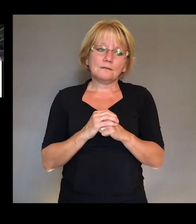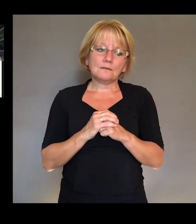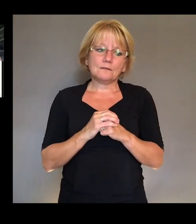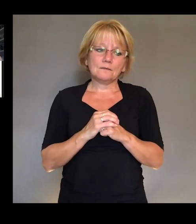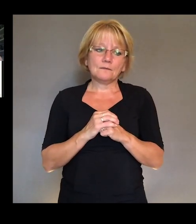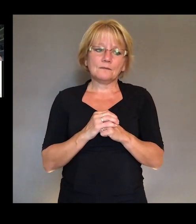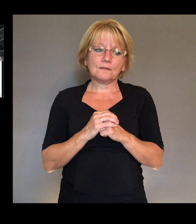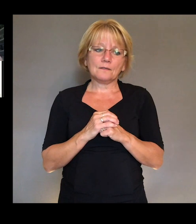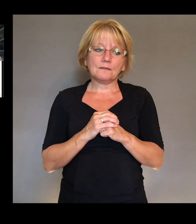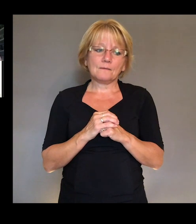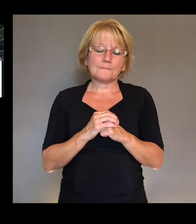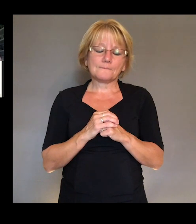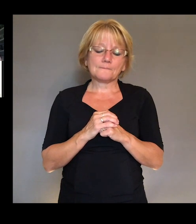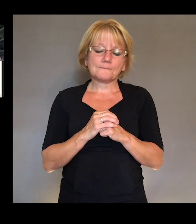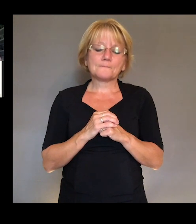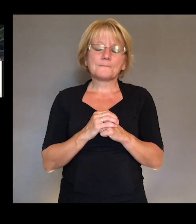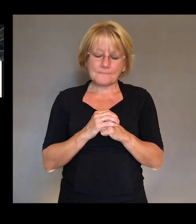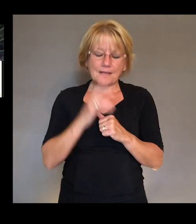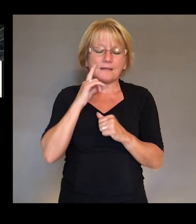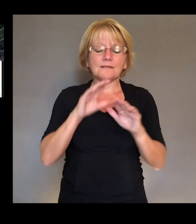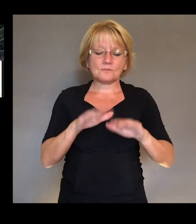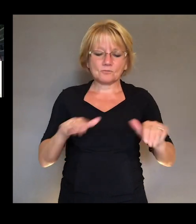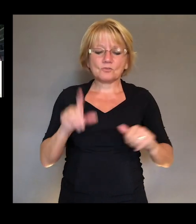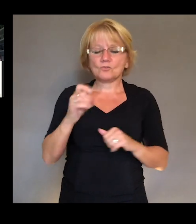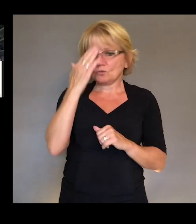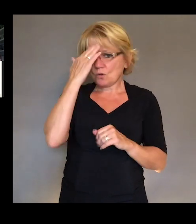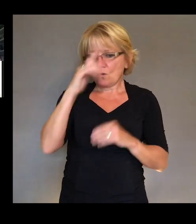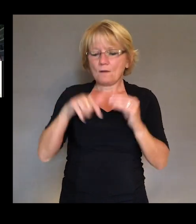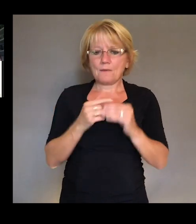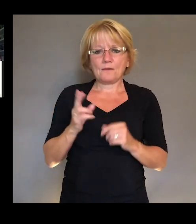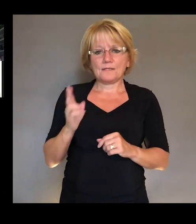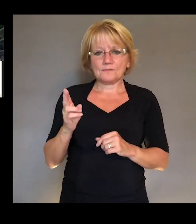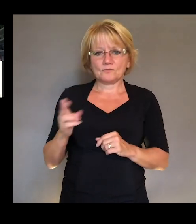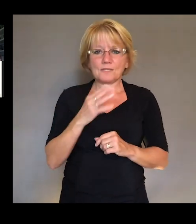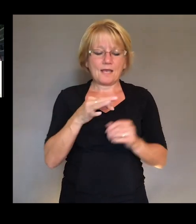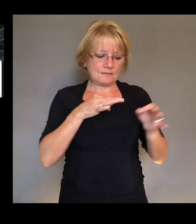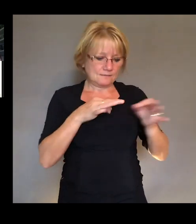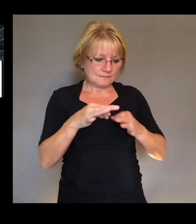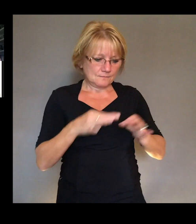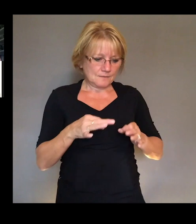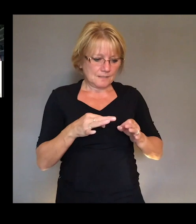I do believe that children should know about history and should be told in a way that is truthful